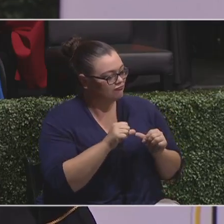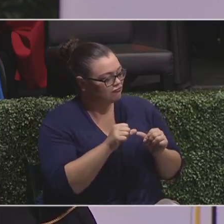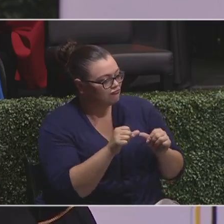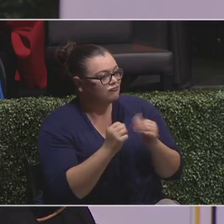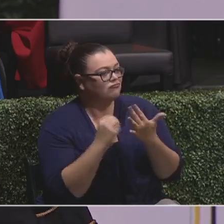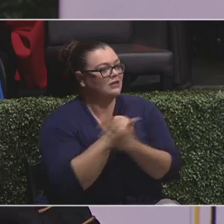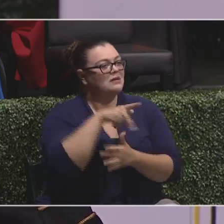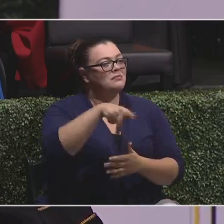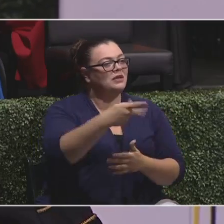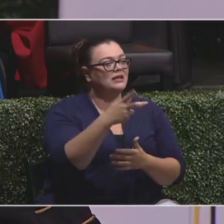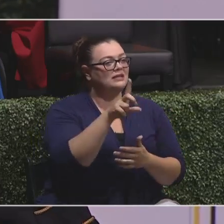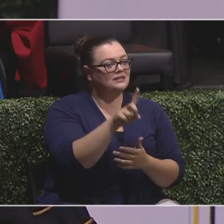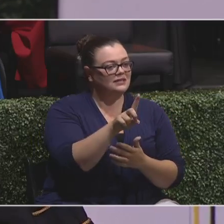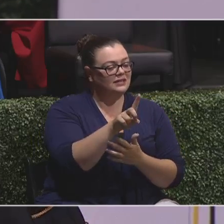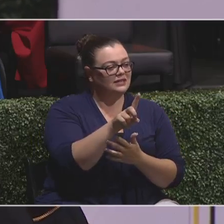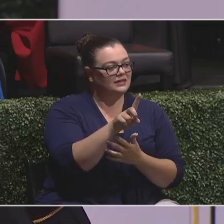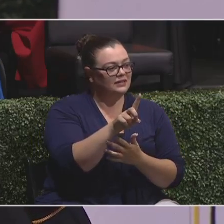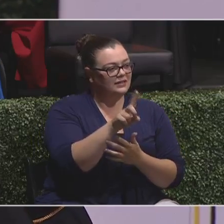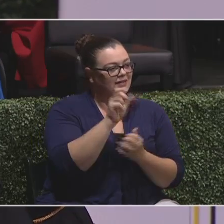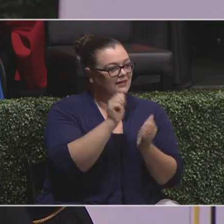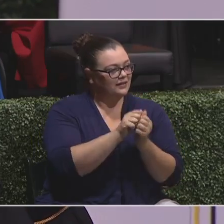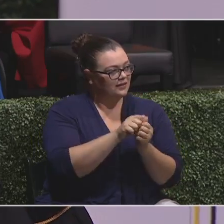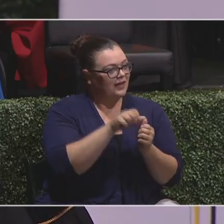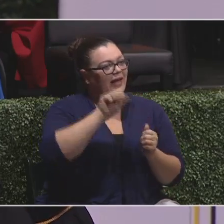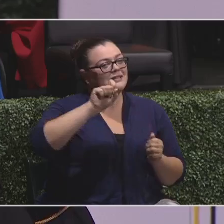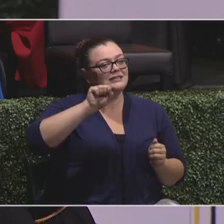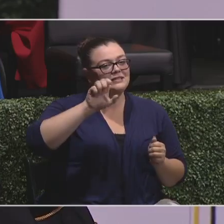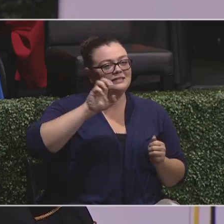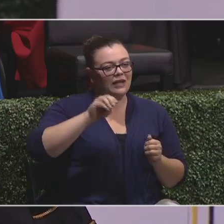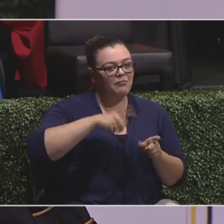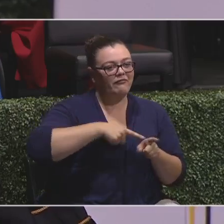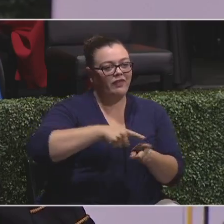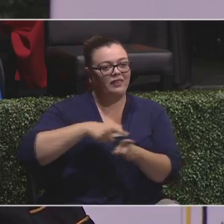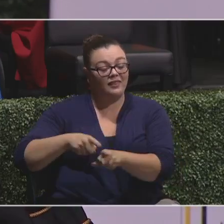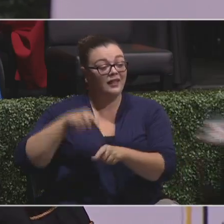AND THIS COLLEGE HAS EARNED A CLAIM FOR LEADING THE NATION IN GRADUATING